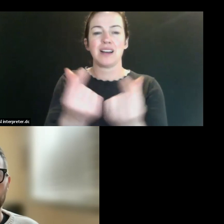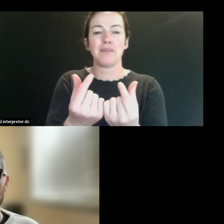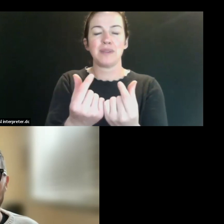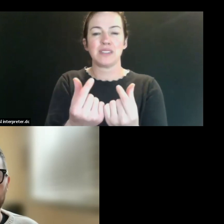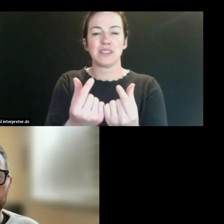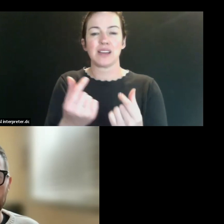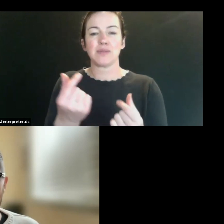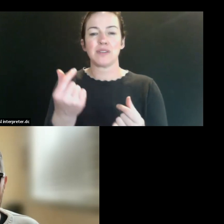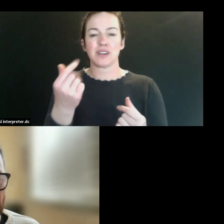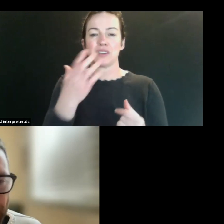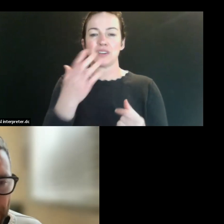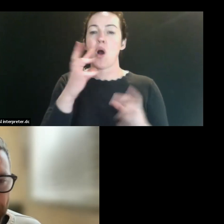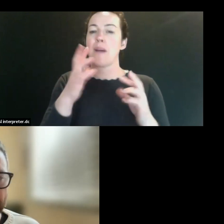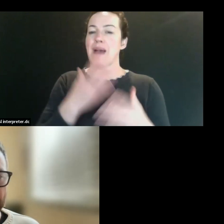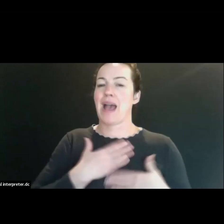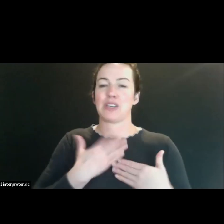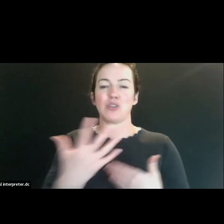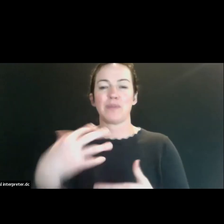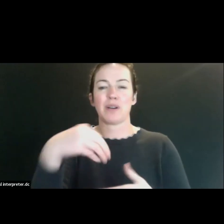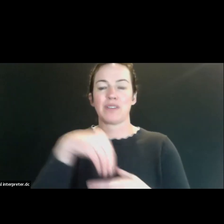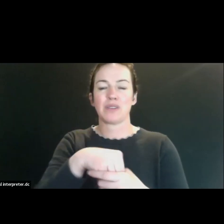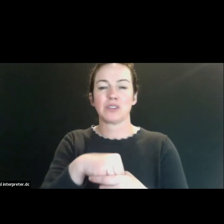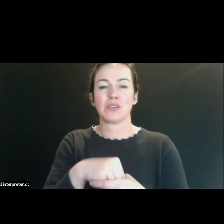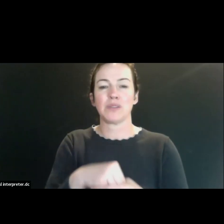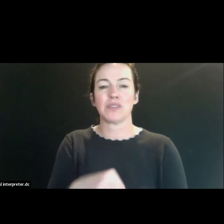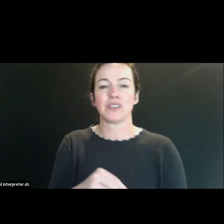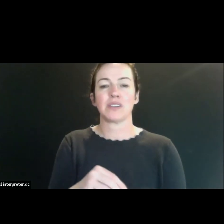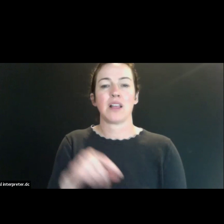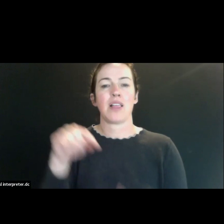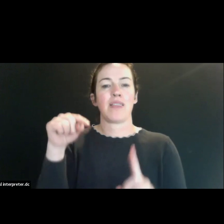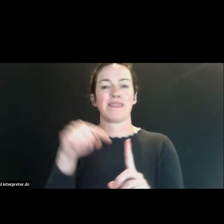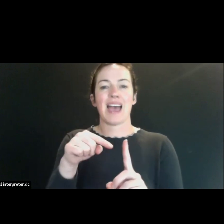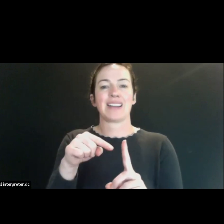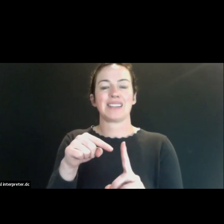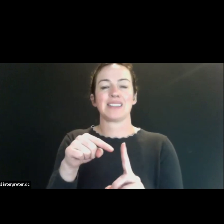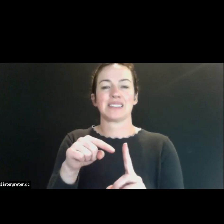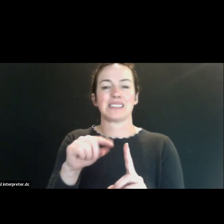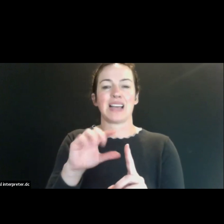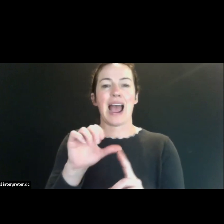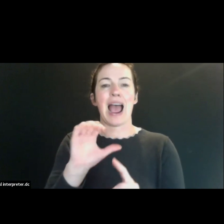that. So thank you. Thank you for having me. So that is our set of speakers. I felt like